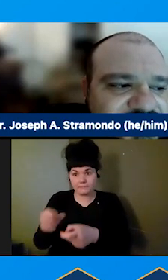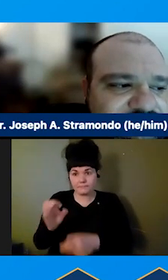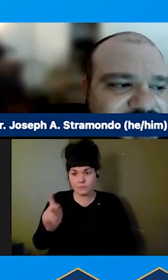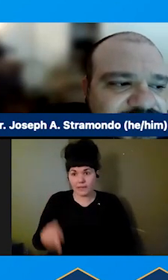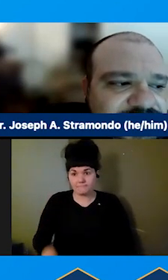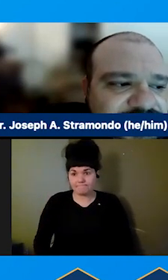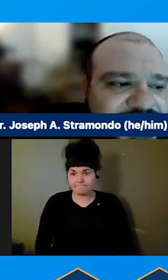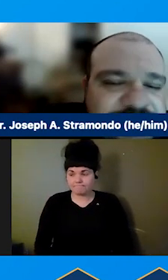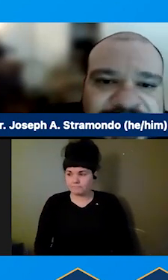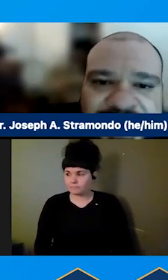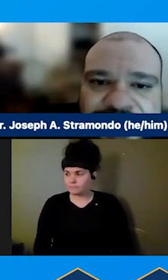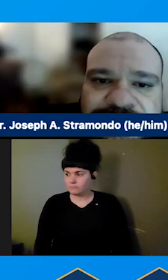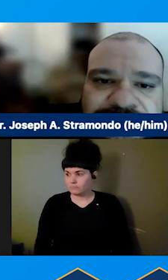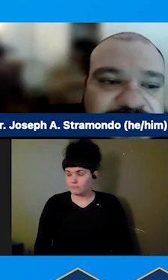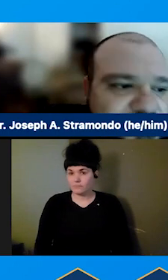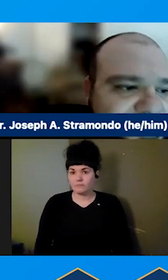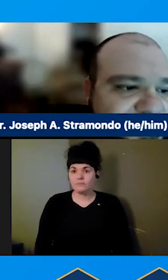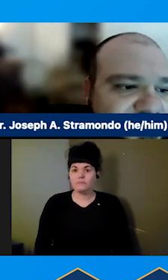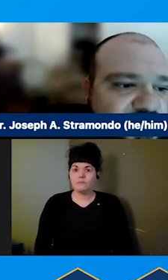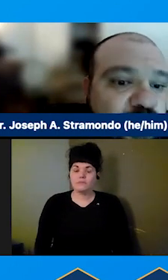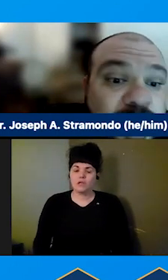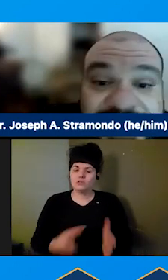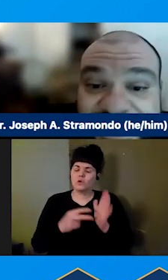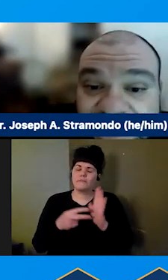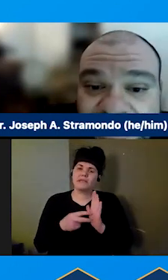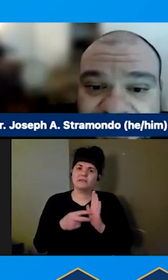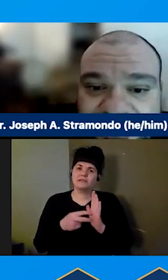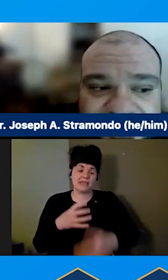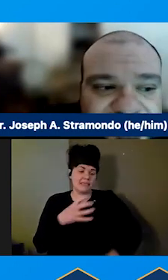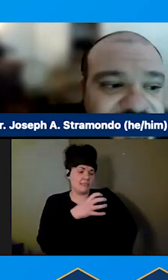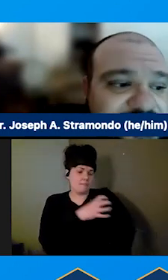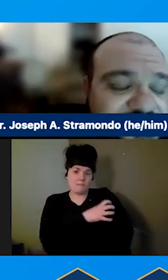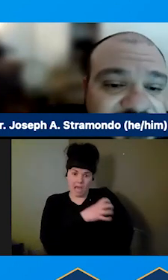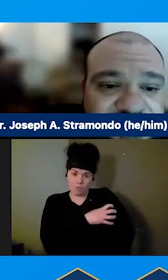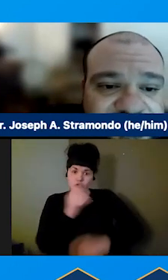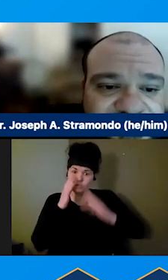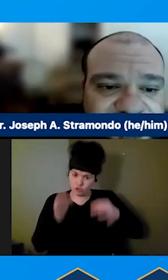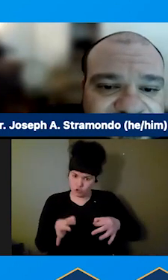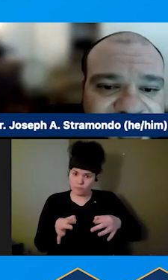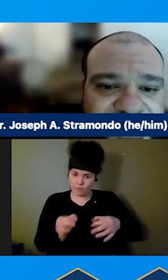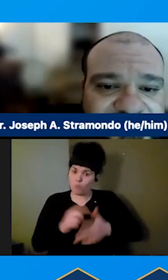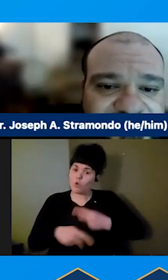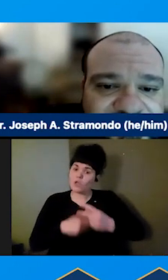means that they lack the power to determine what care they